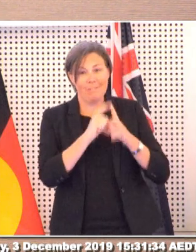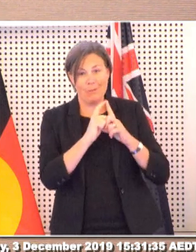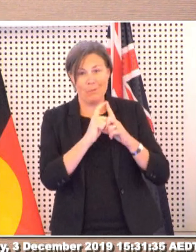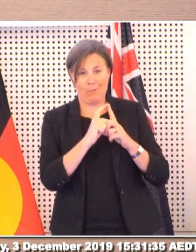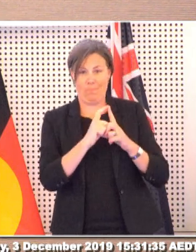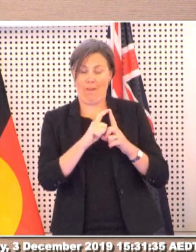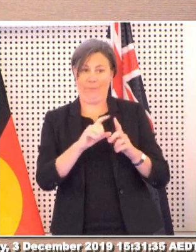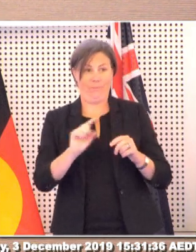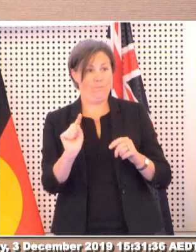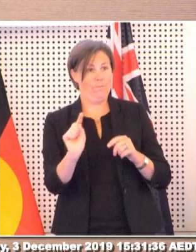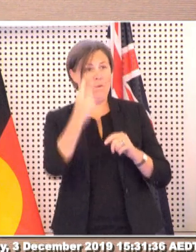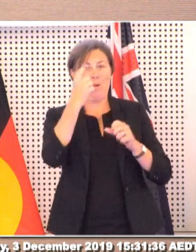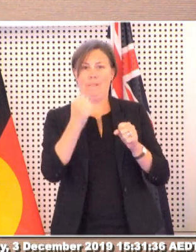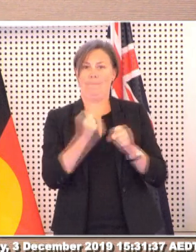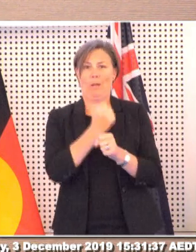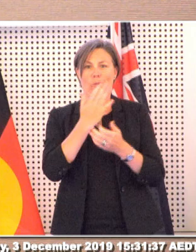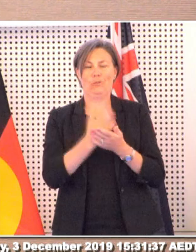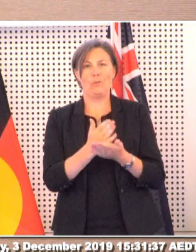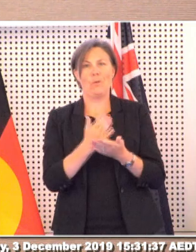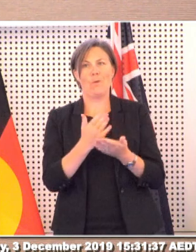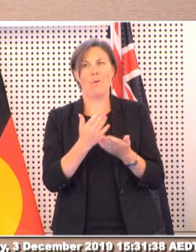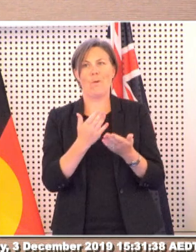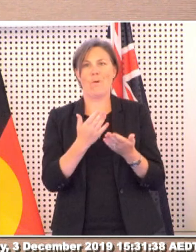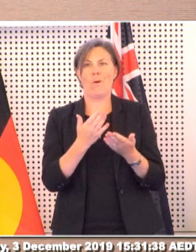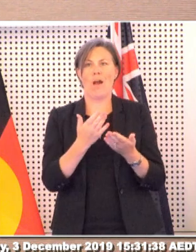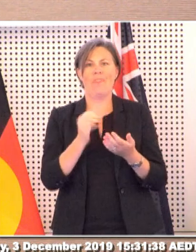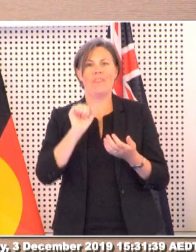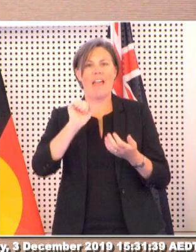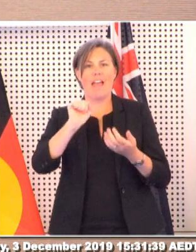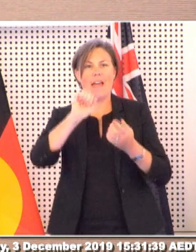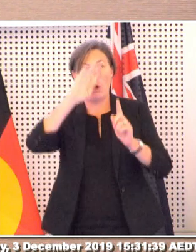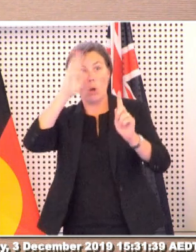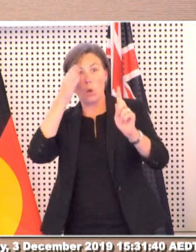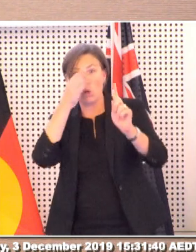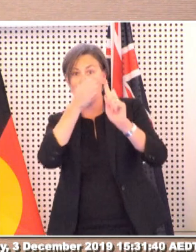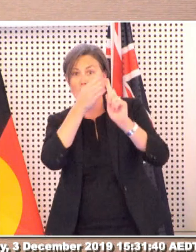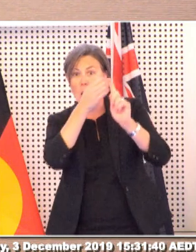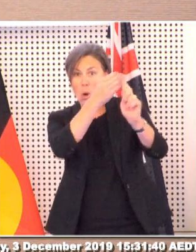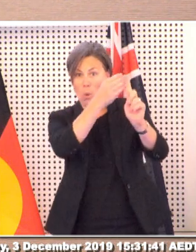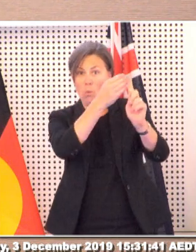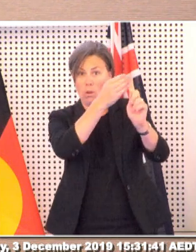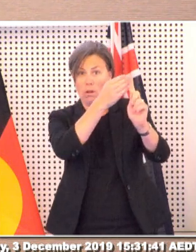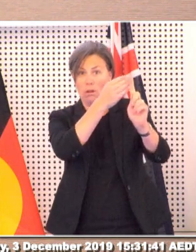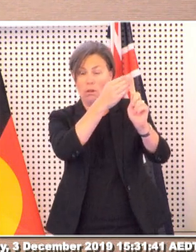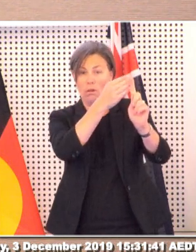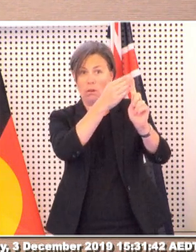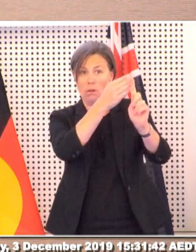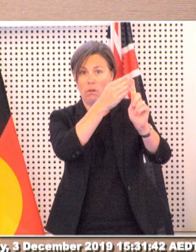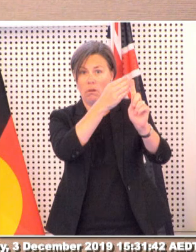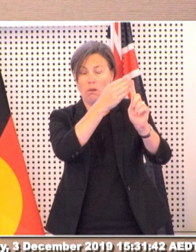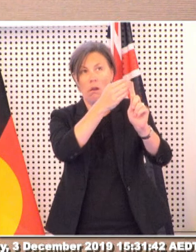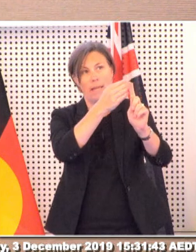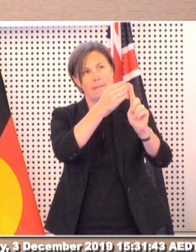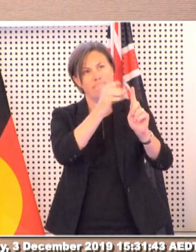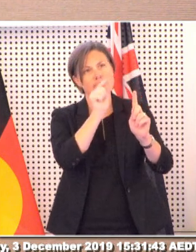culture is – or their vision which sets out what the culture will be, is in all of